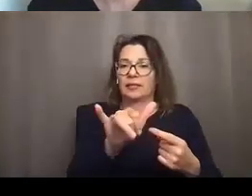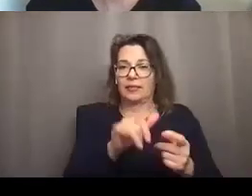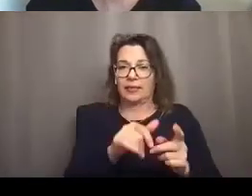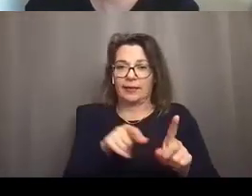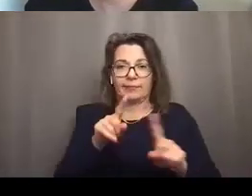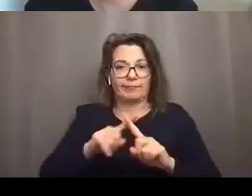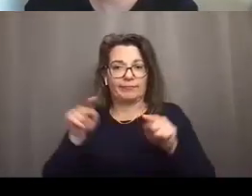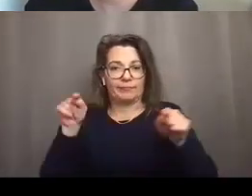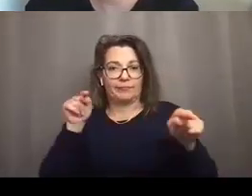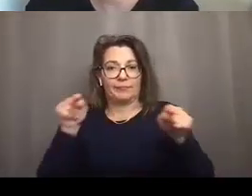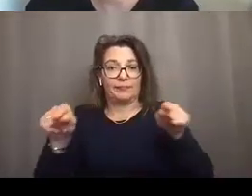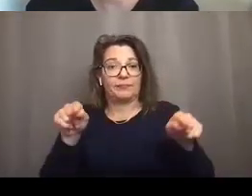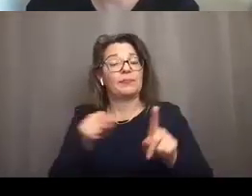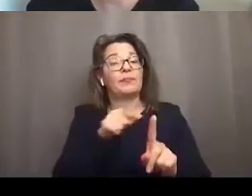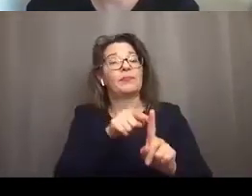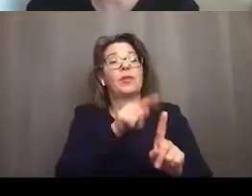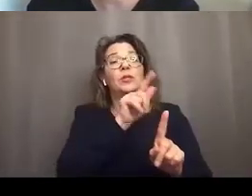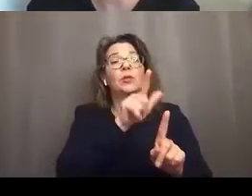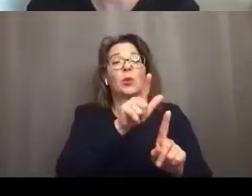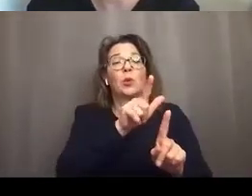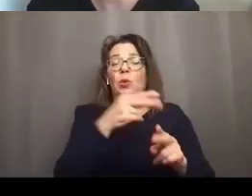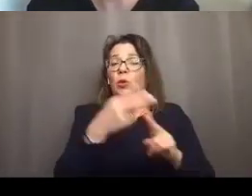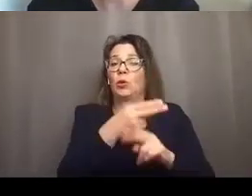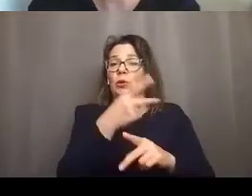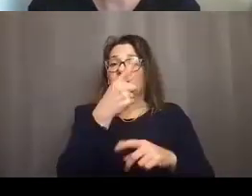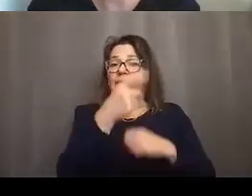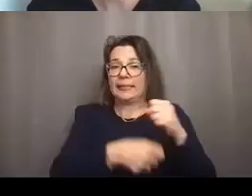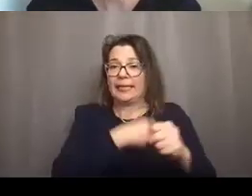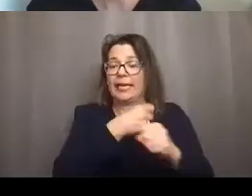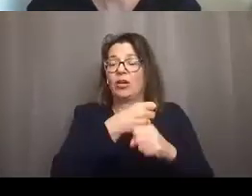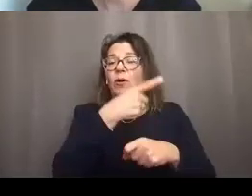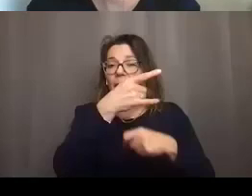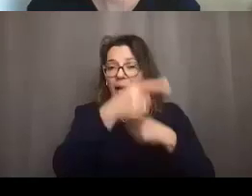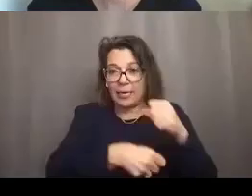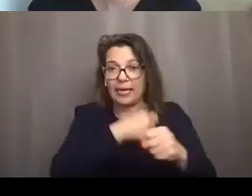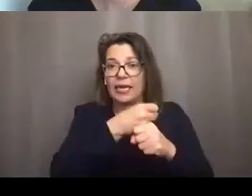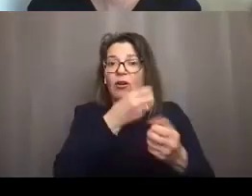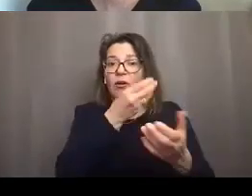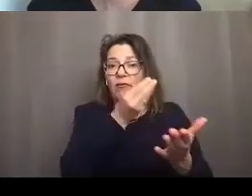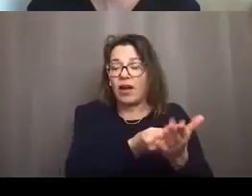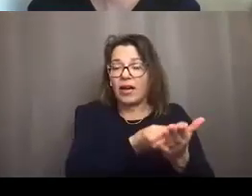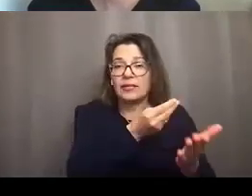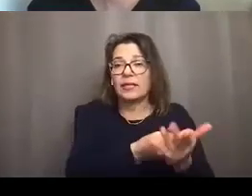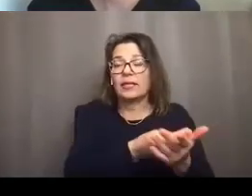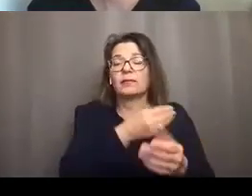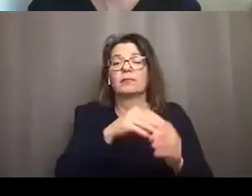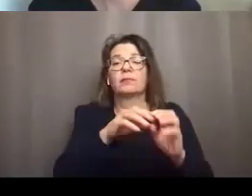You can use this tool to view year-by-year funding by organization, school, departments, or more.